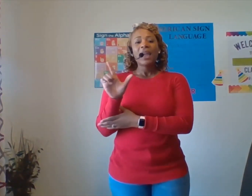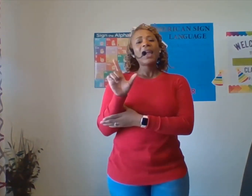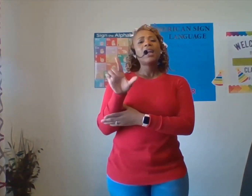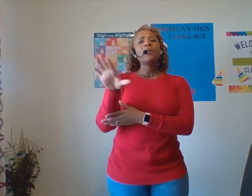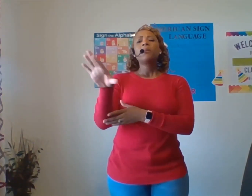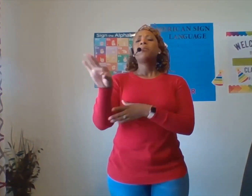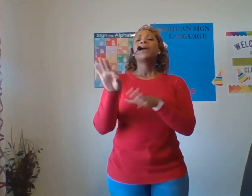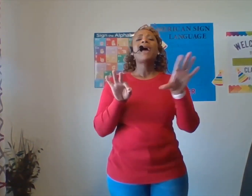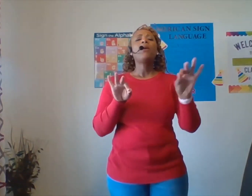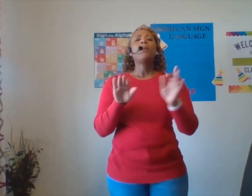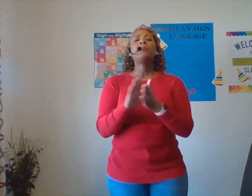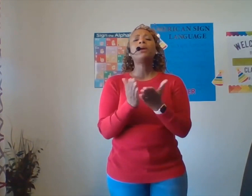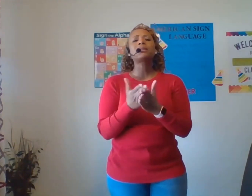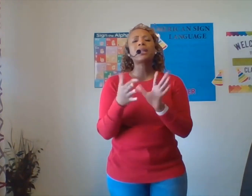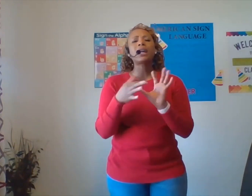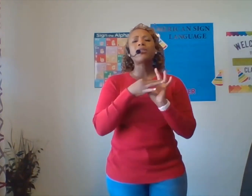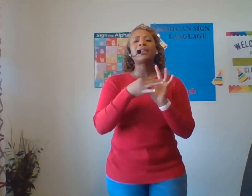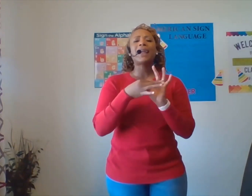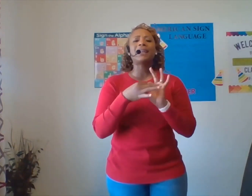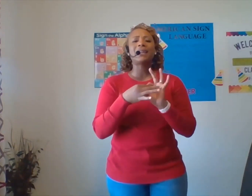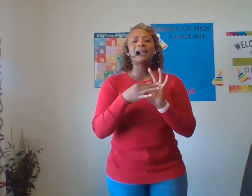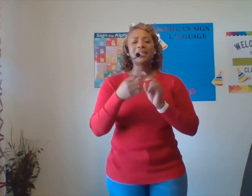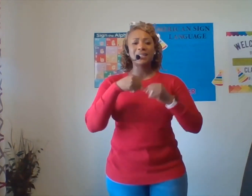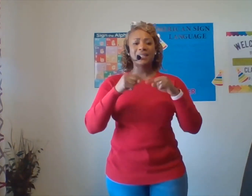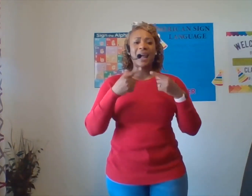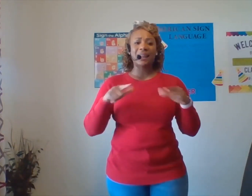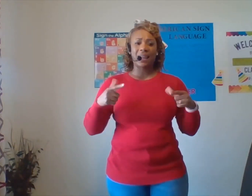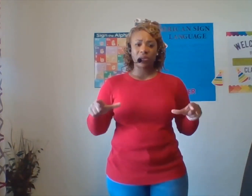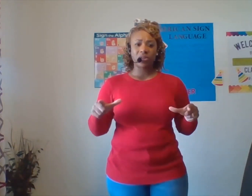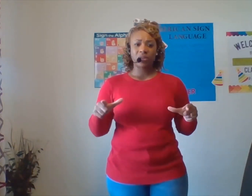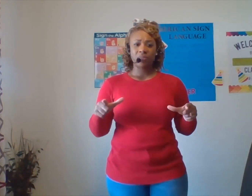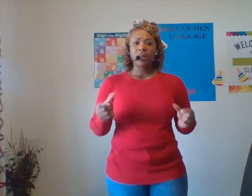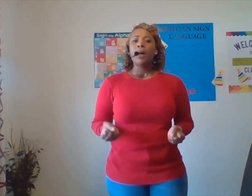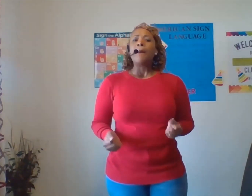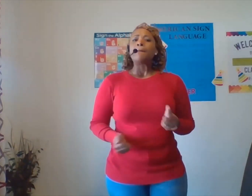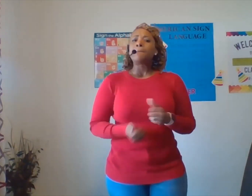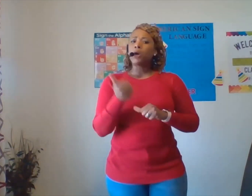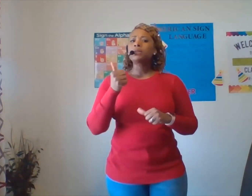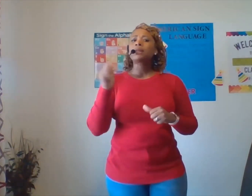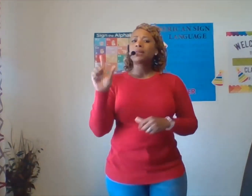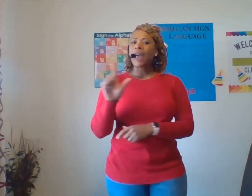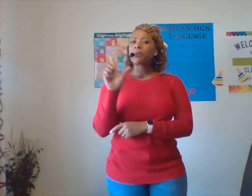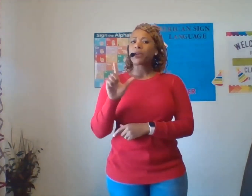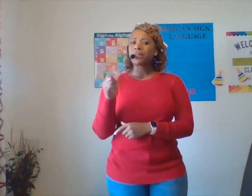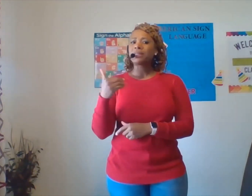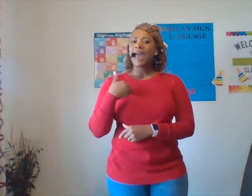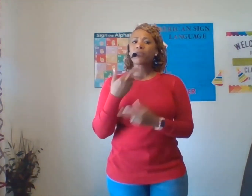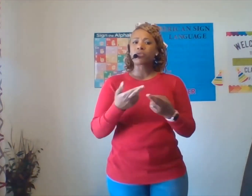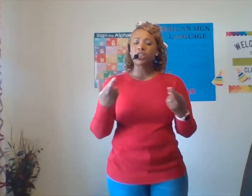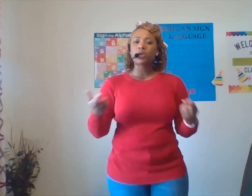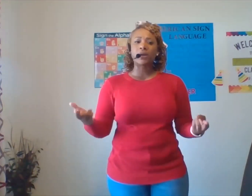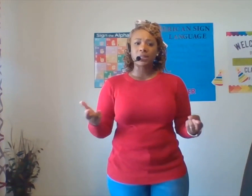pick up books that are related to sign language most libraries have resources